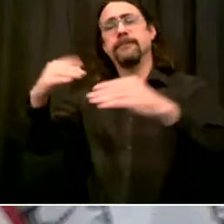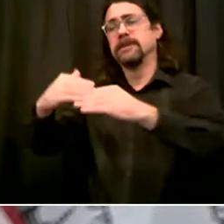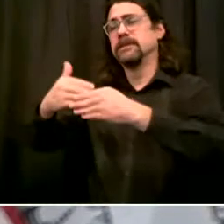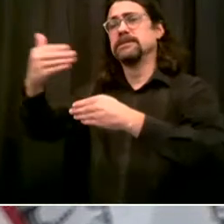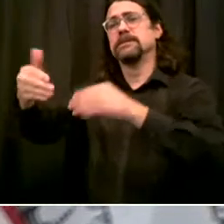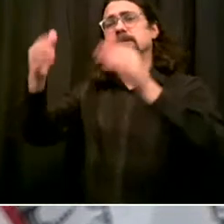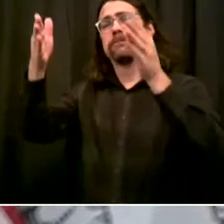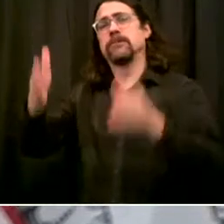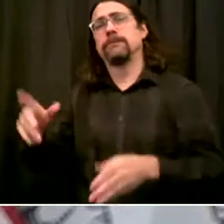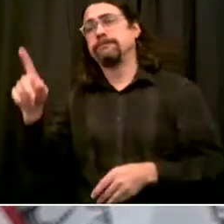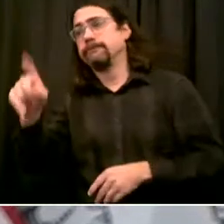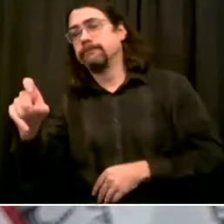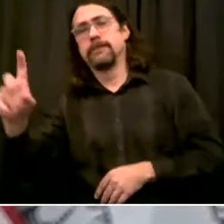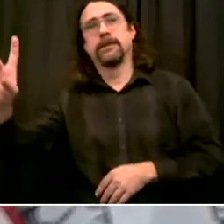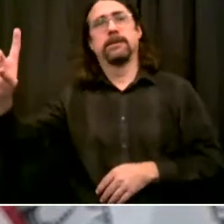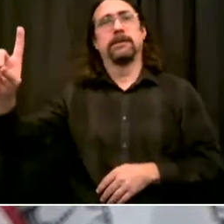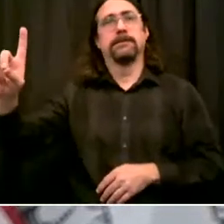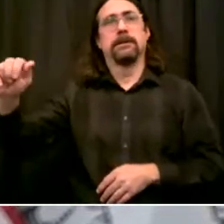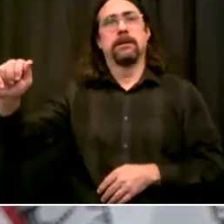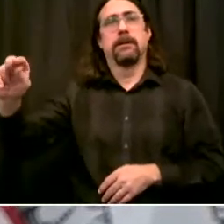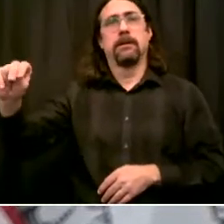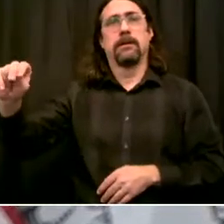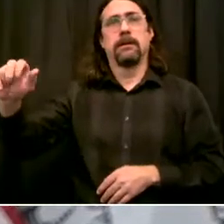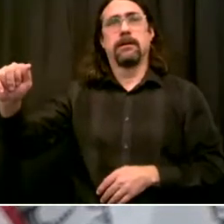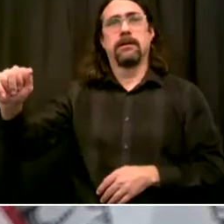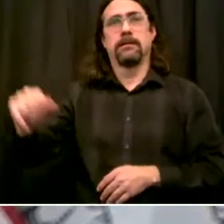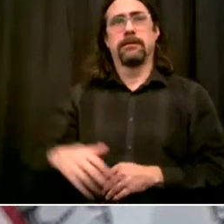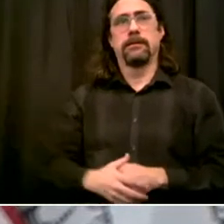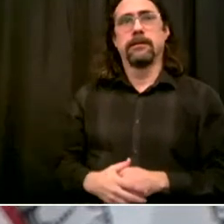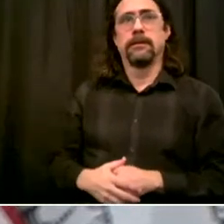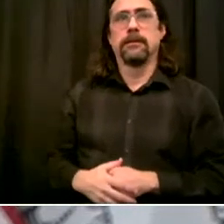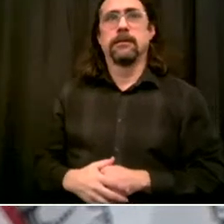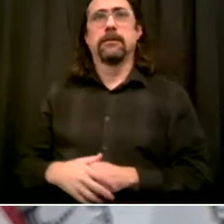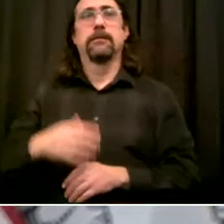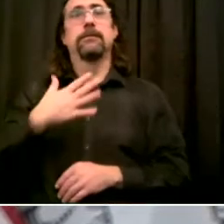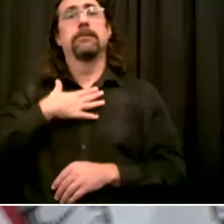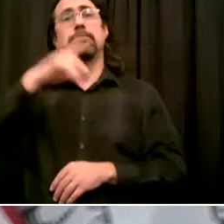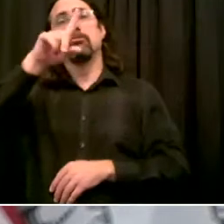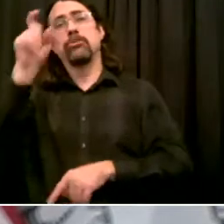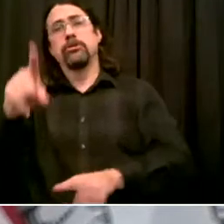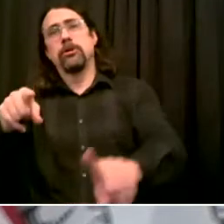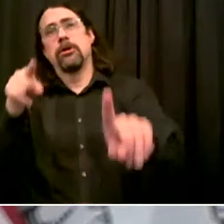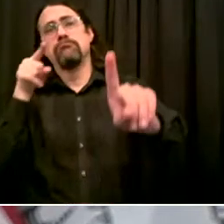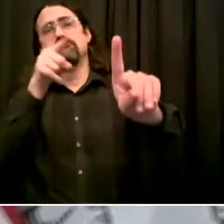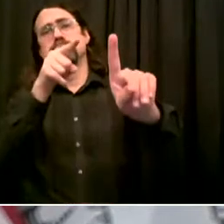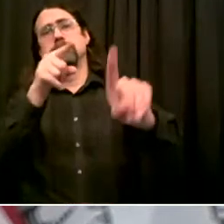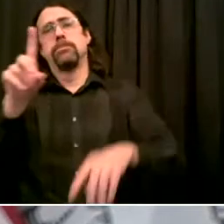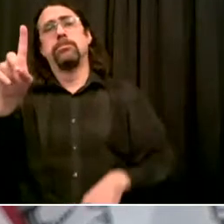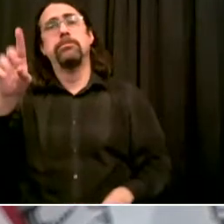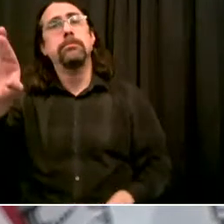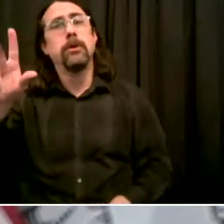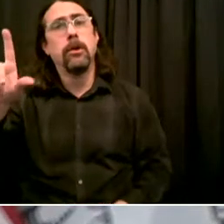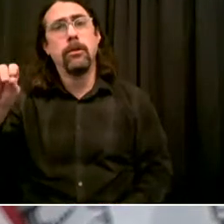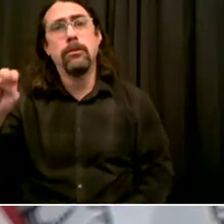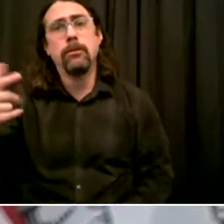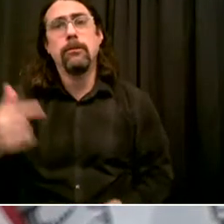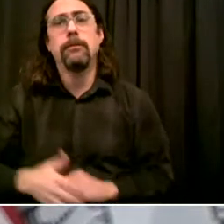NEXT TO O THE NEW YORK TIMES Reporter: HI, MY FIRST QUESTION IS FOR TED. I WAS